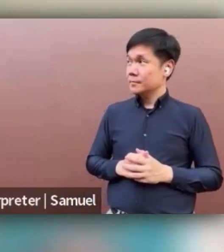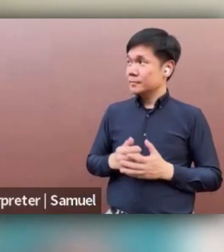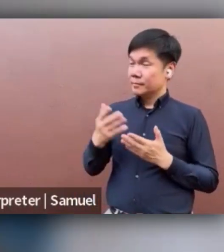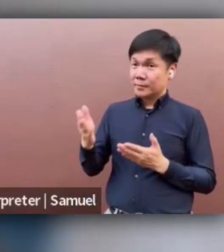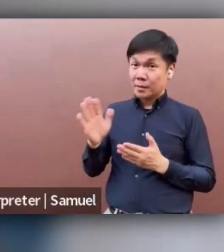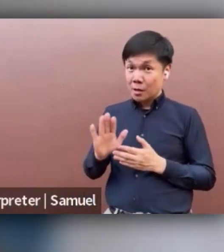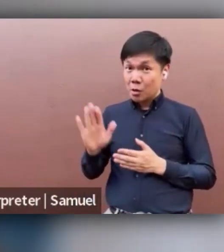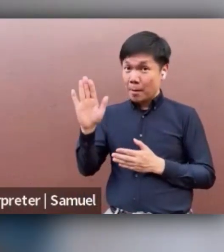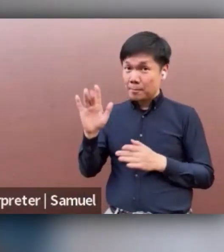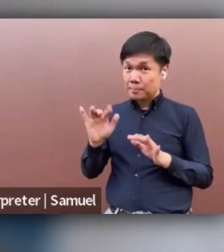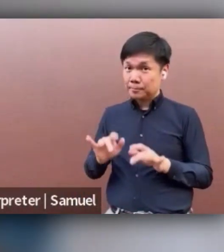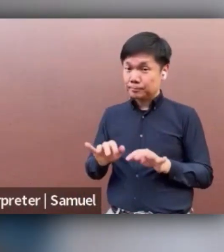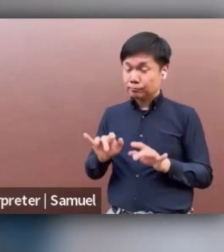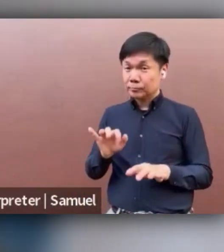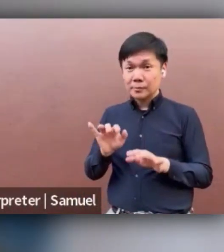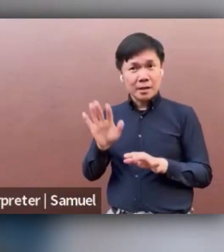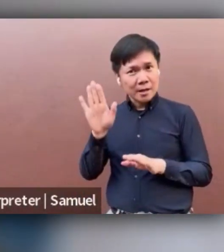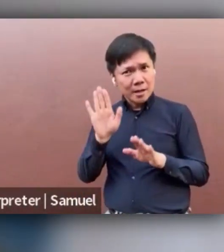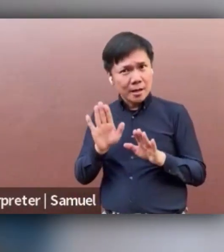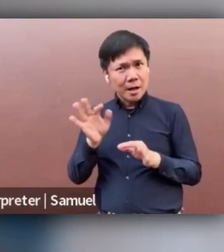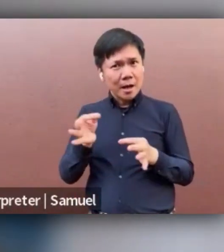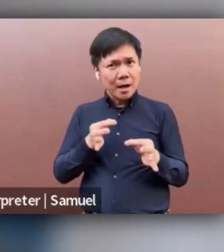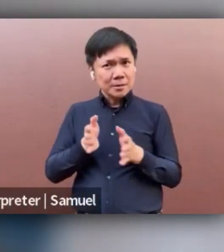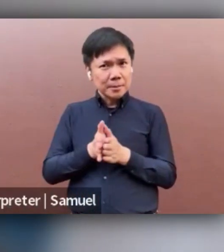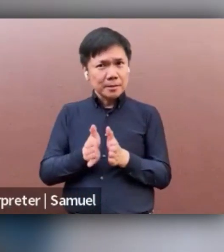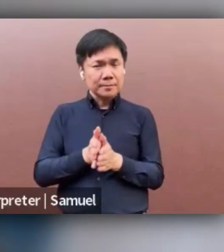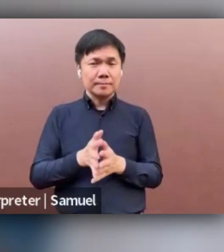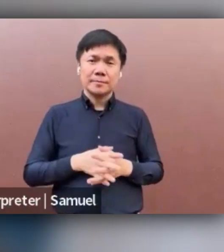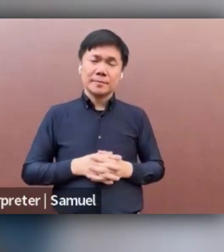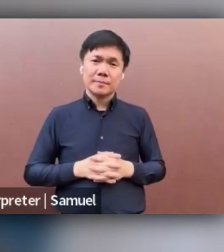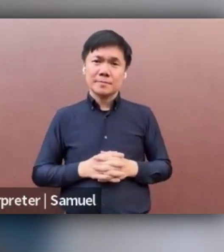Rafiq, your comment in the chat. Would you elaborate on that?